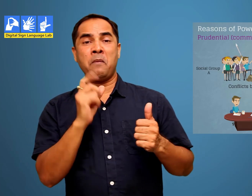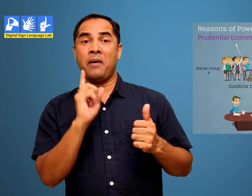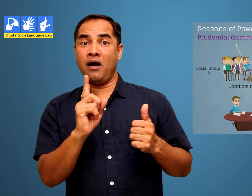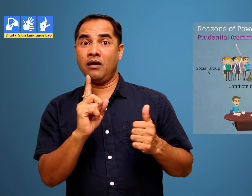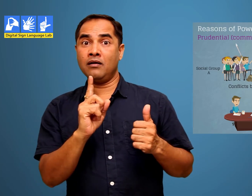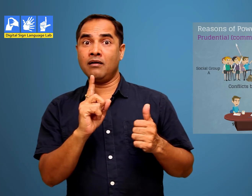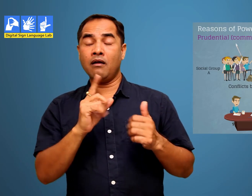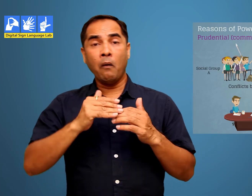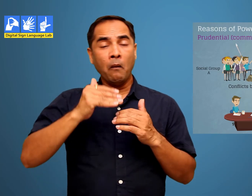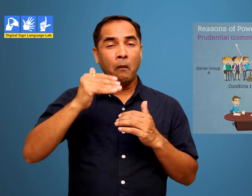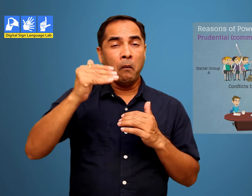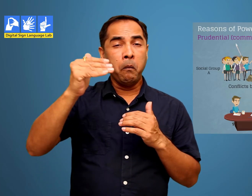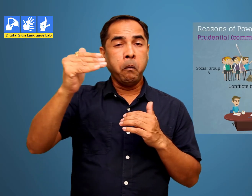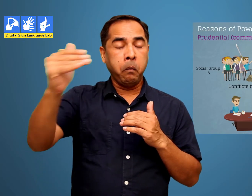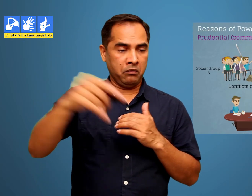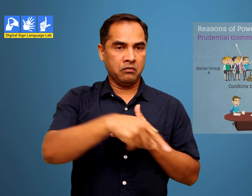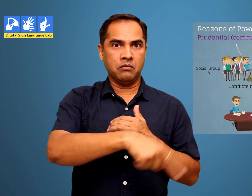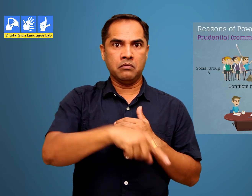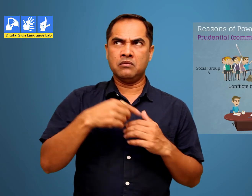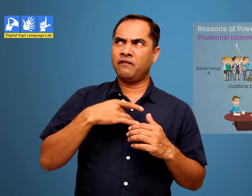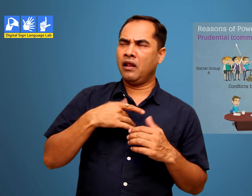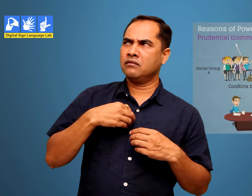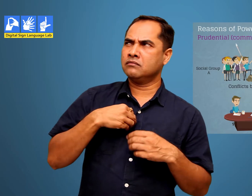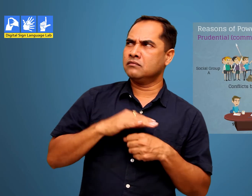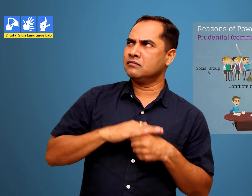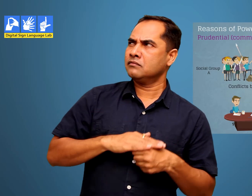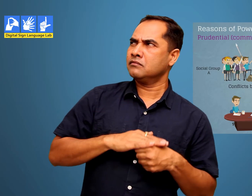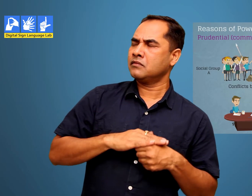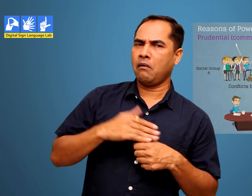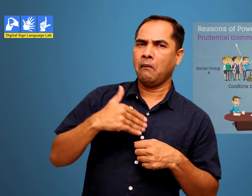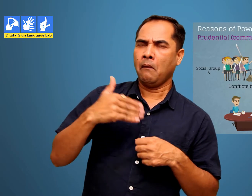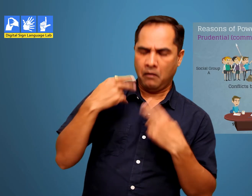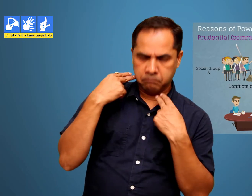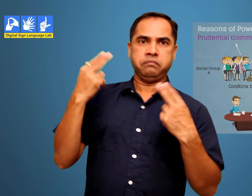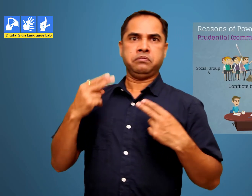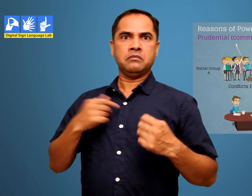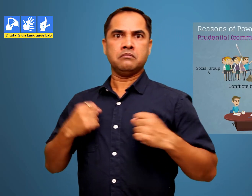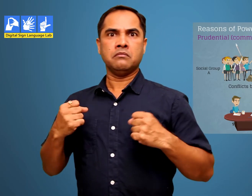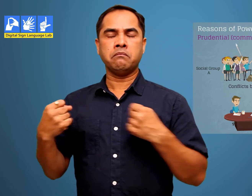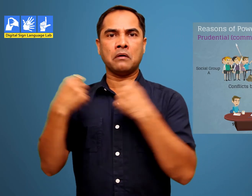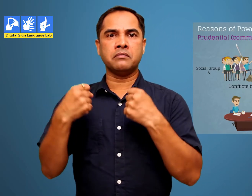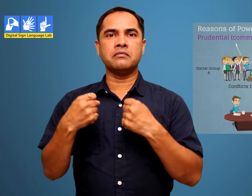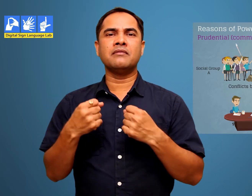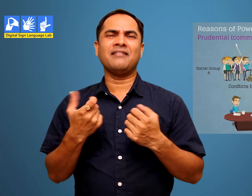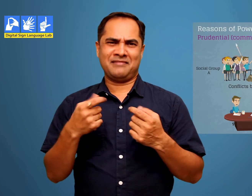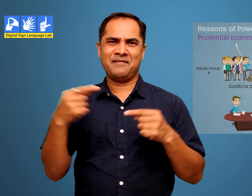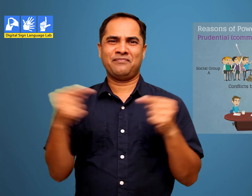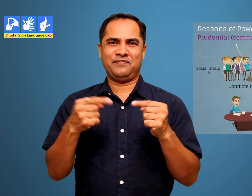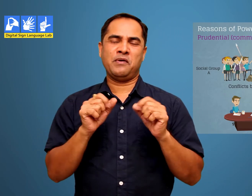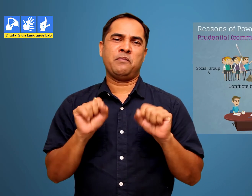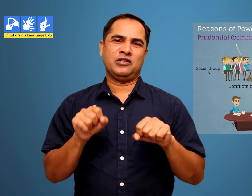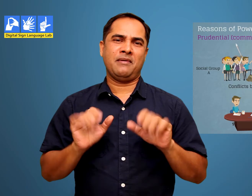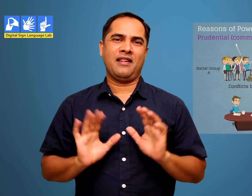problems in the unity of the nation in the long run. The second one is a moral